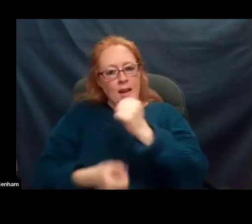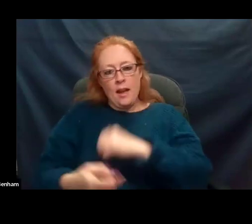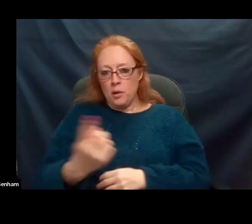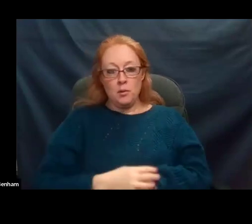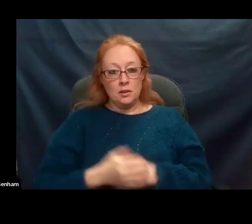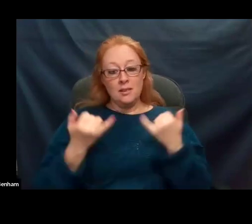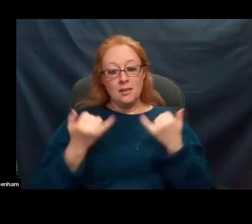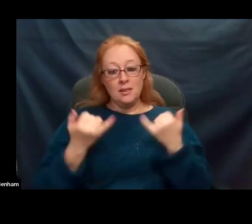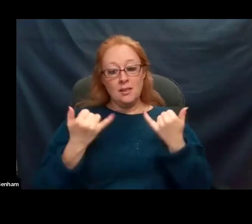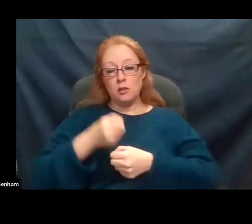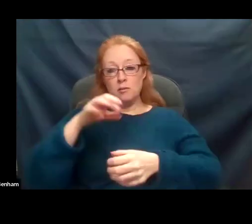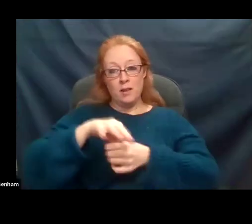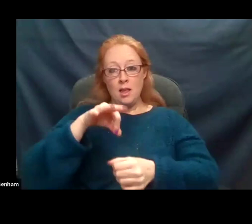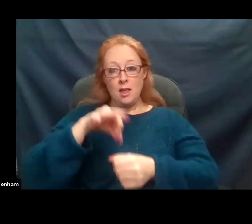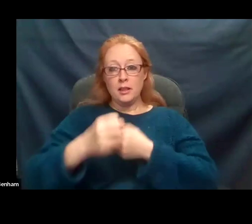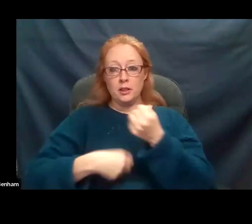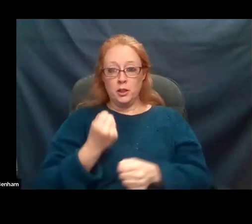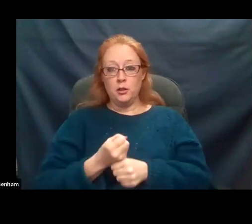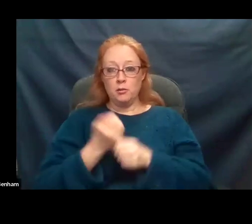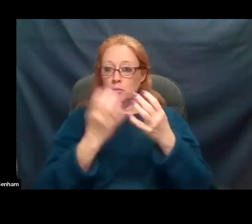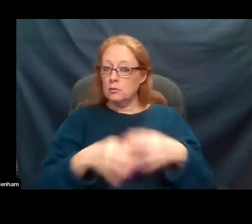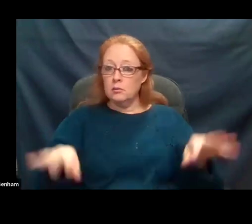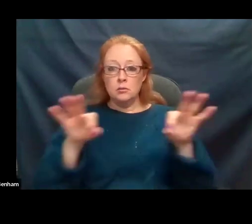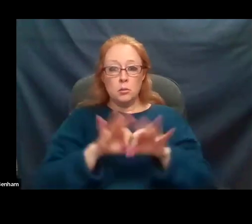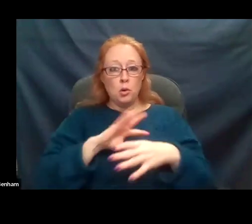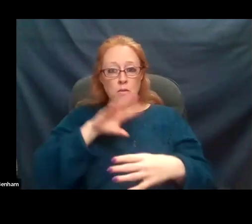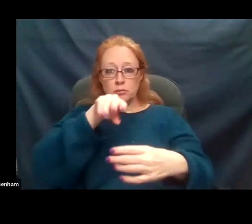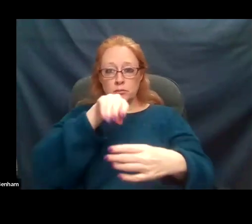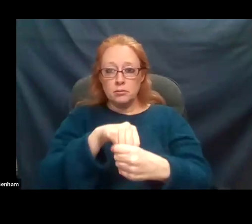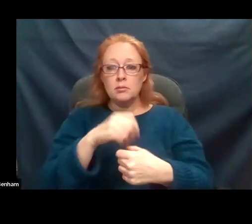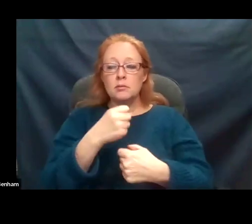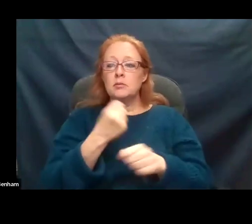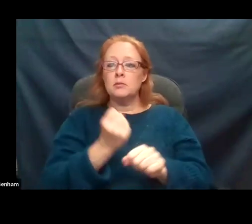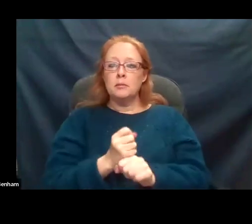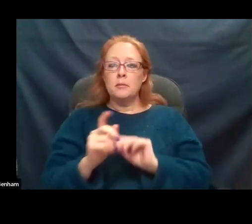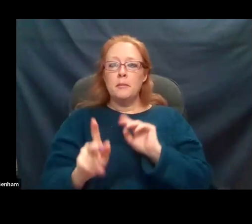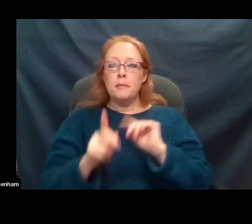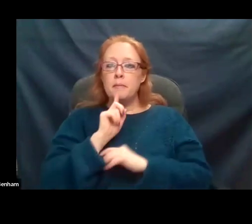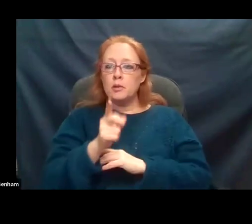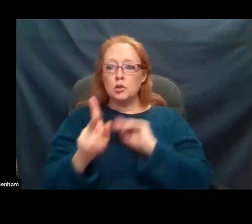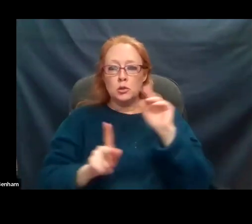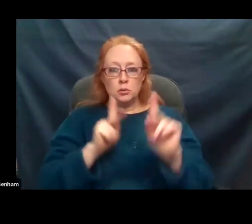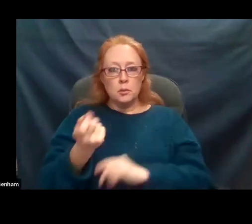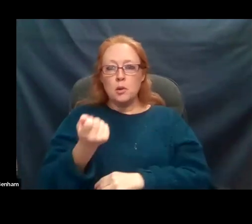And that we can empower everybody around us as well.